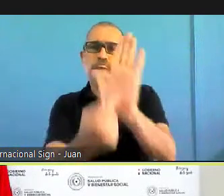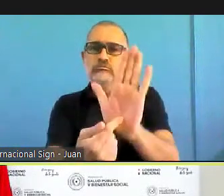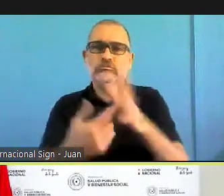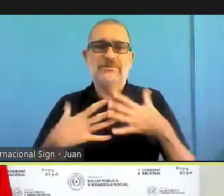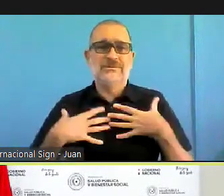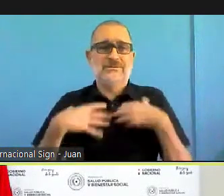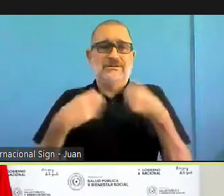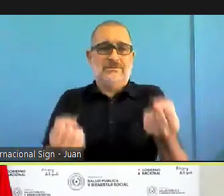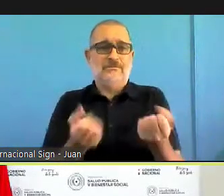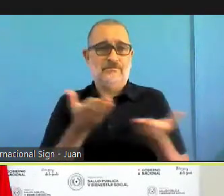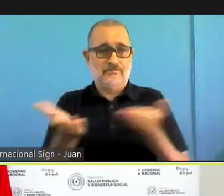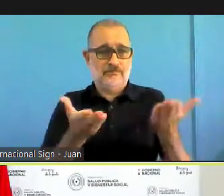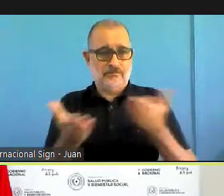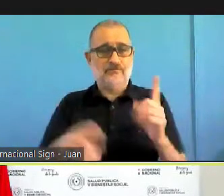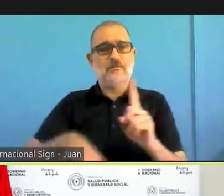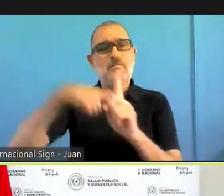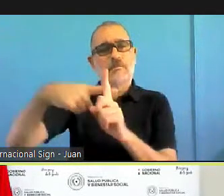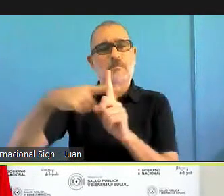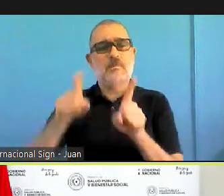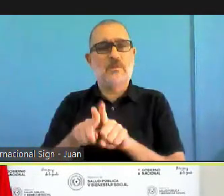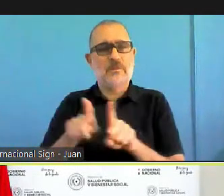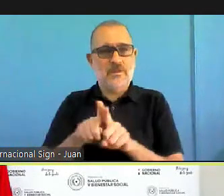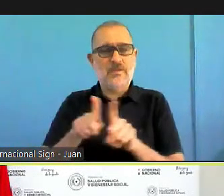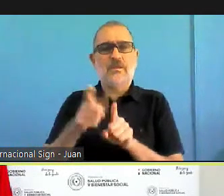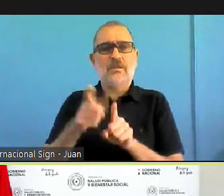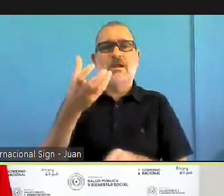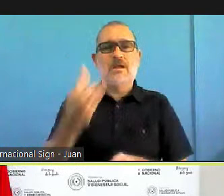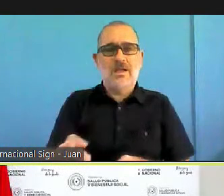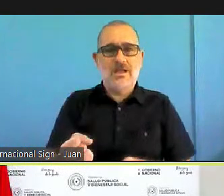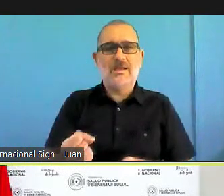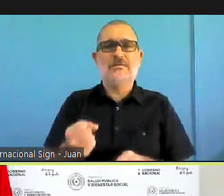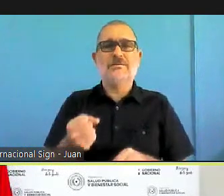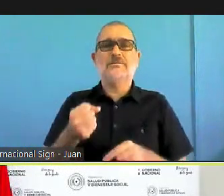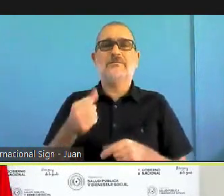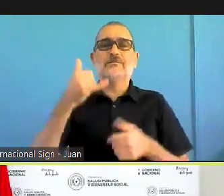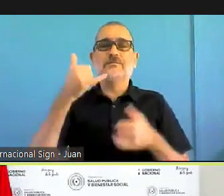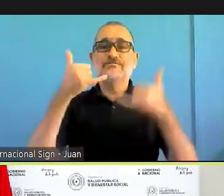And also, we had to look at the risk factors of different pathologies.